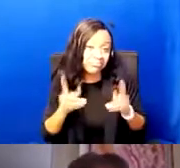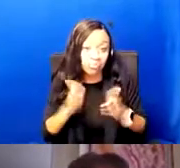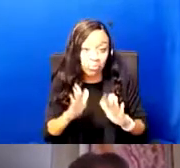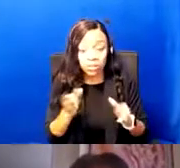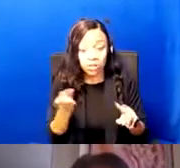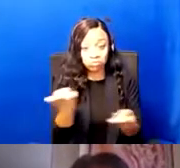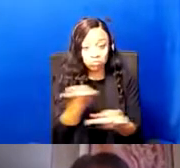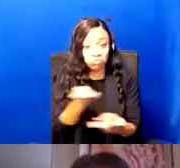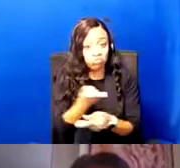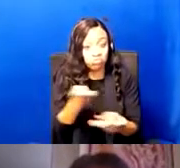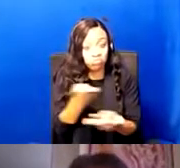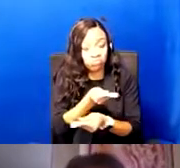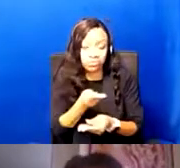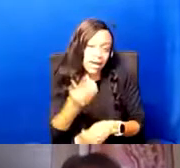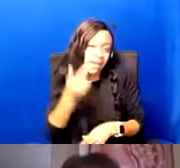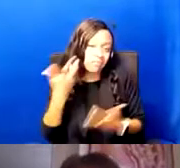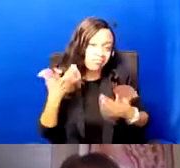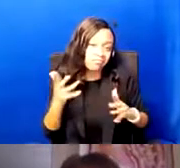but I think that's an exciting possibility.